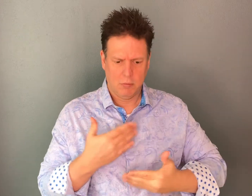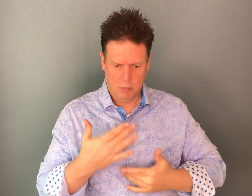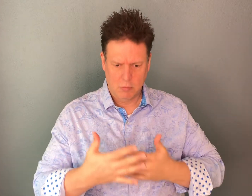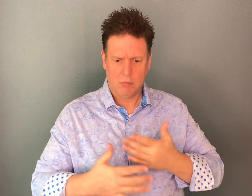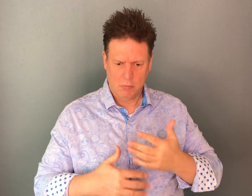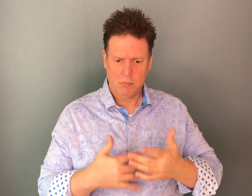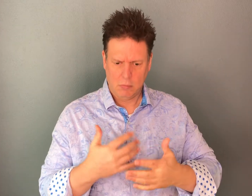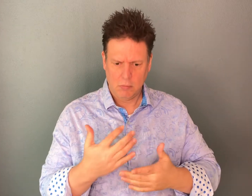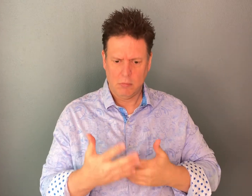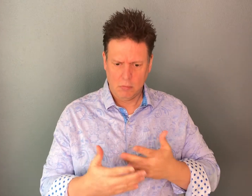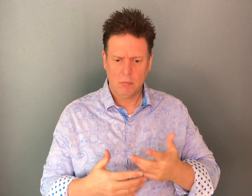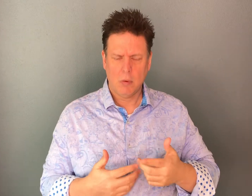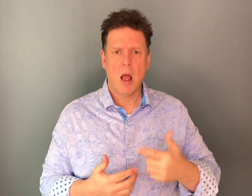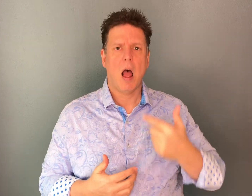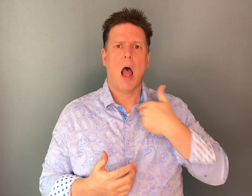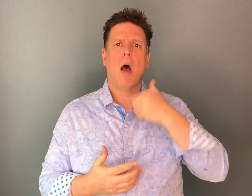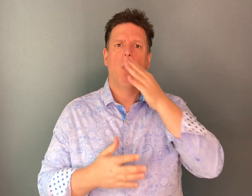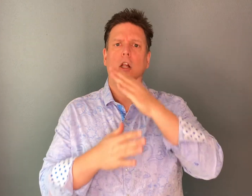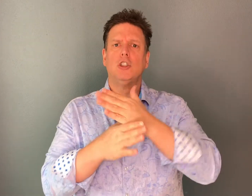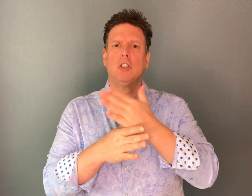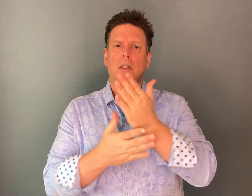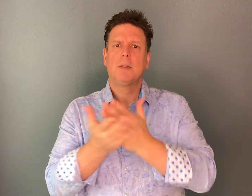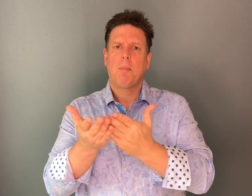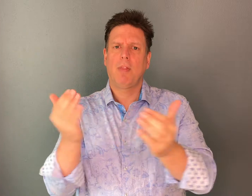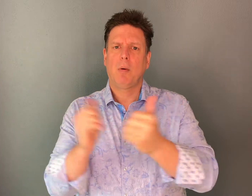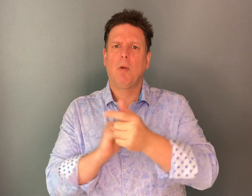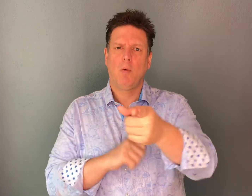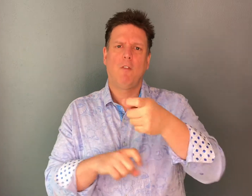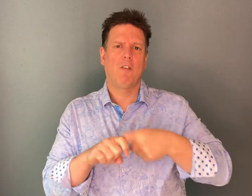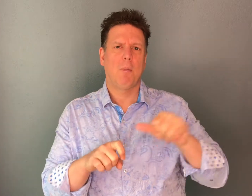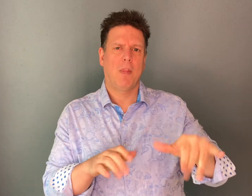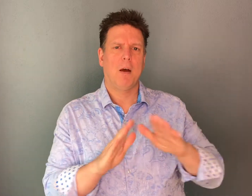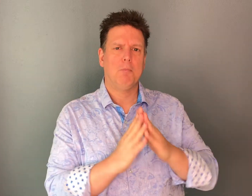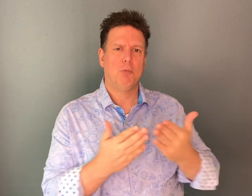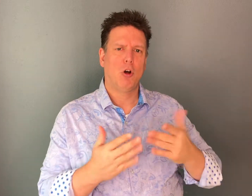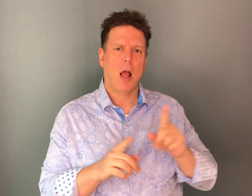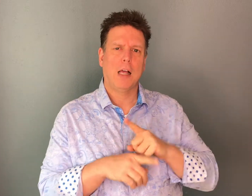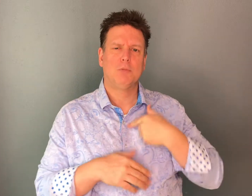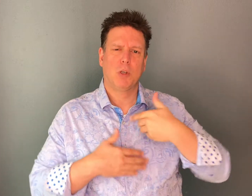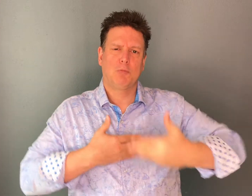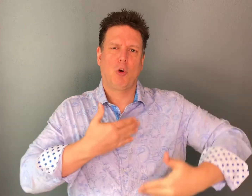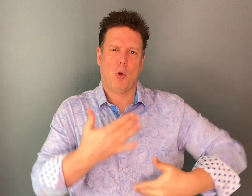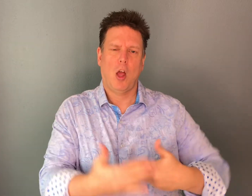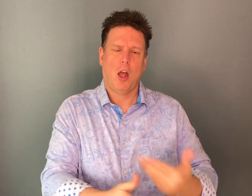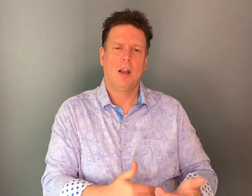follow this myself. I'll share some things with you from that book as we